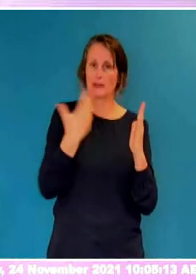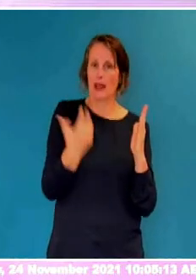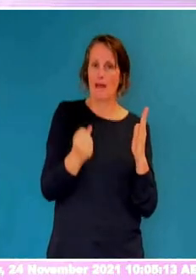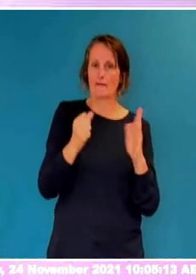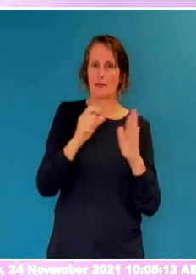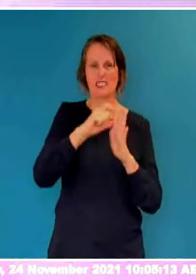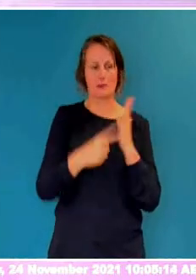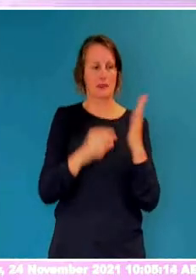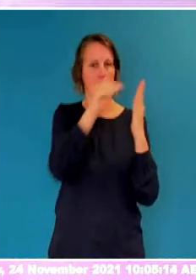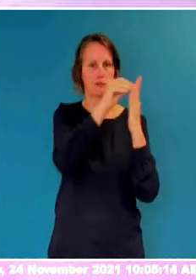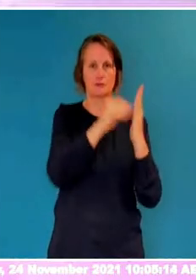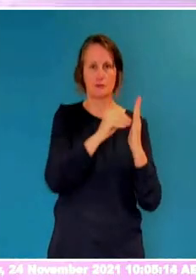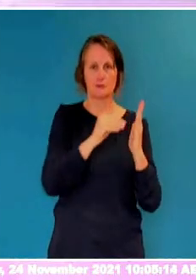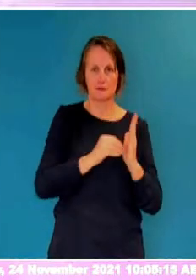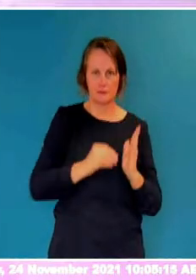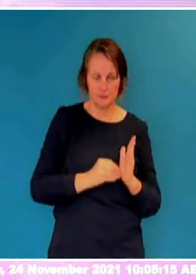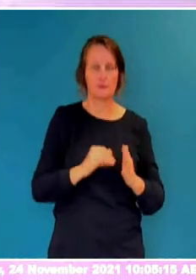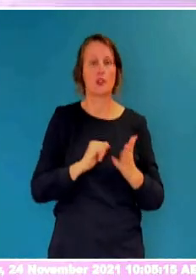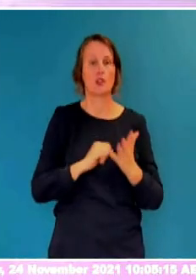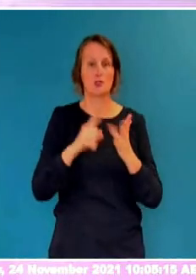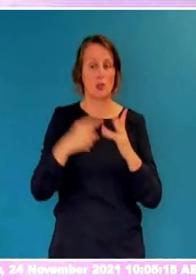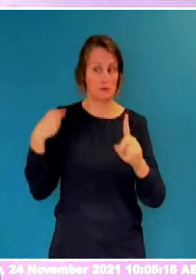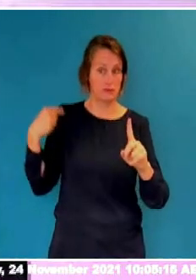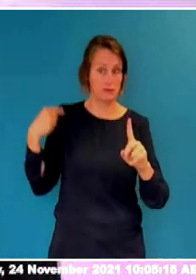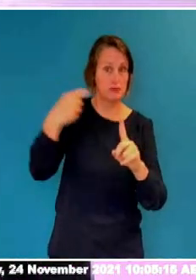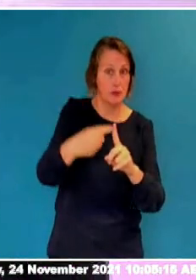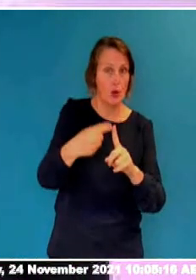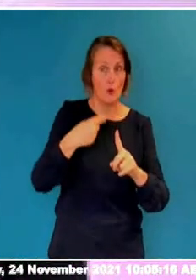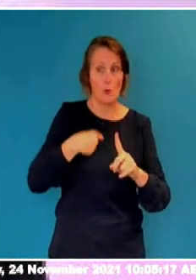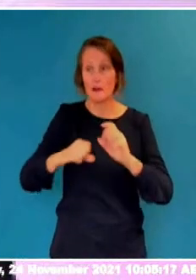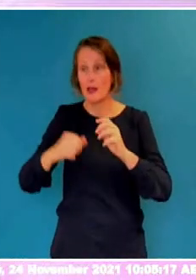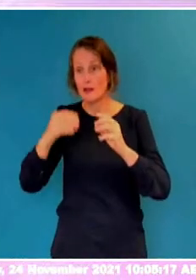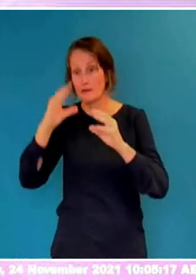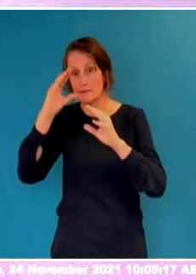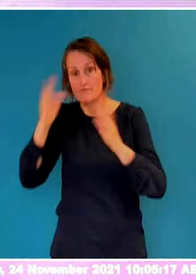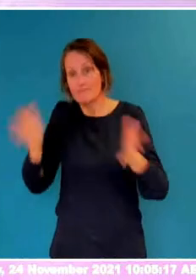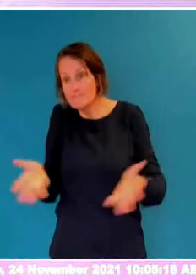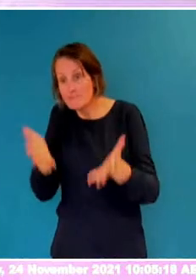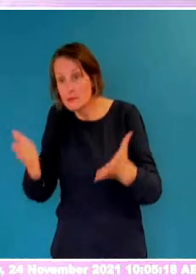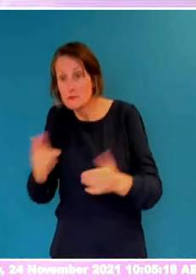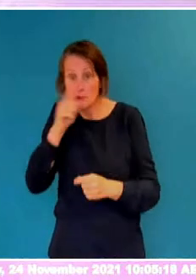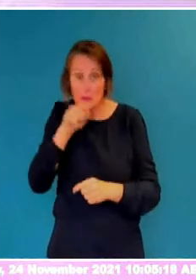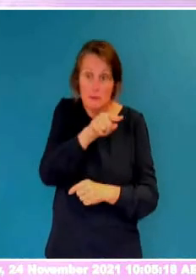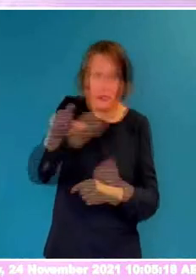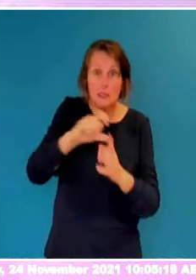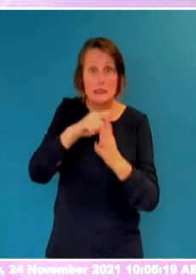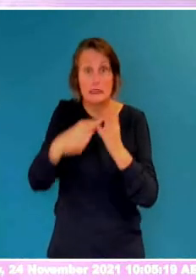continuously running awareness campaigns and promotions encouraging people to identify.